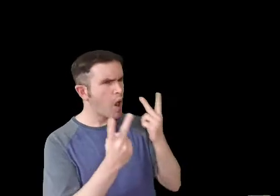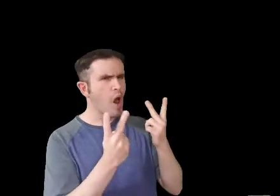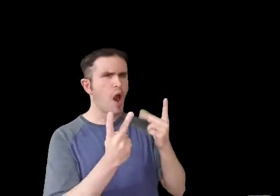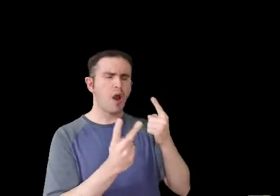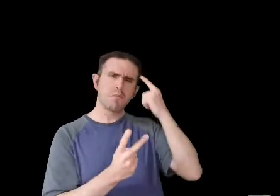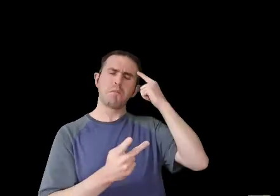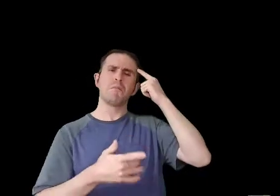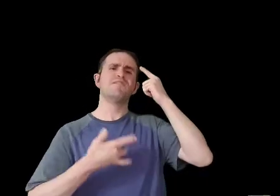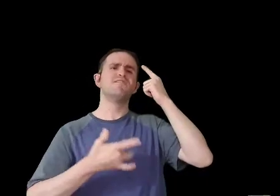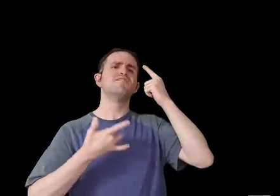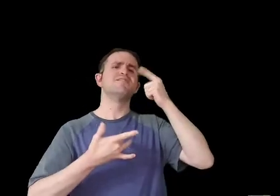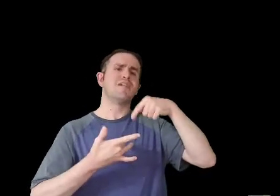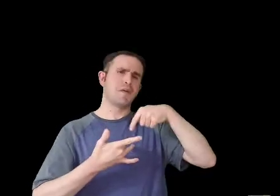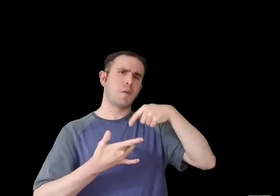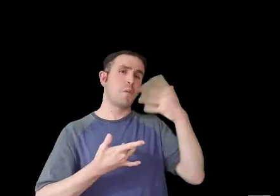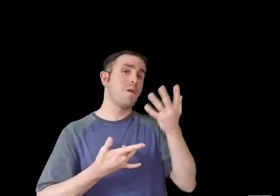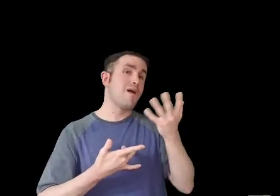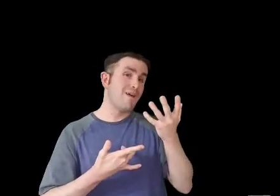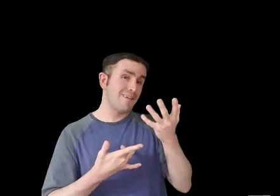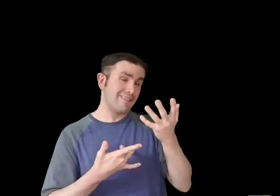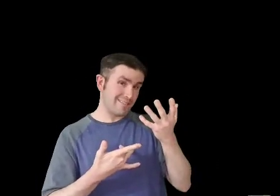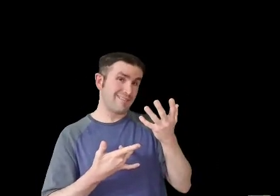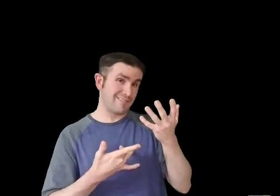your general mood is when you see this color, and we'll show here